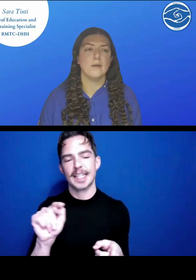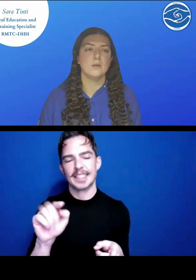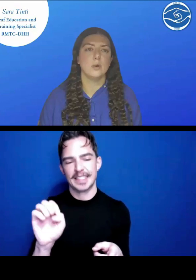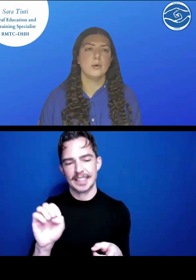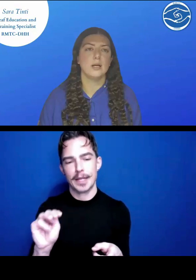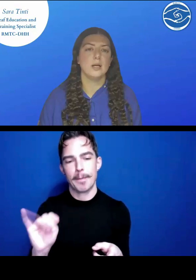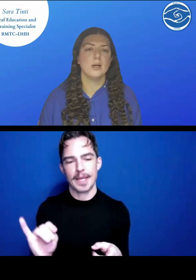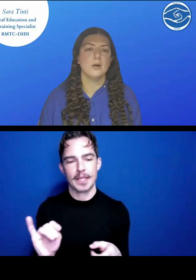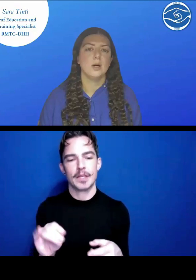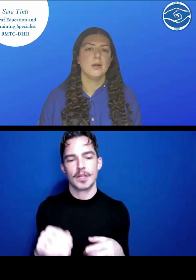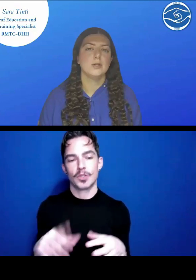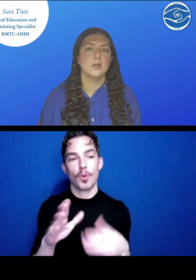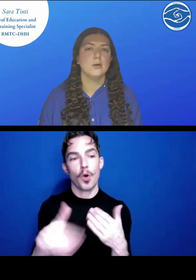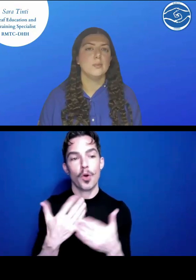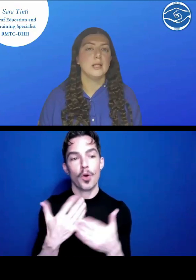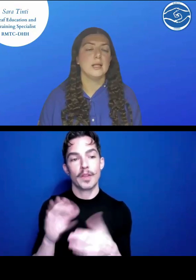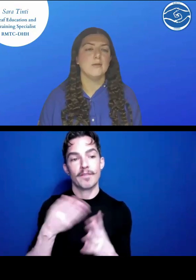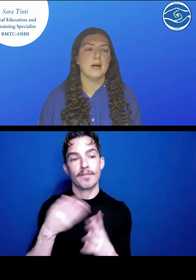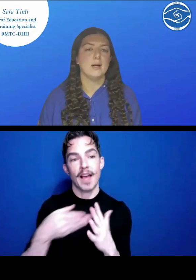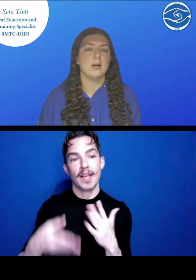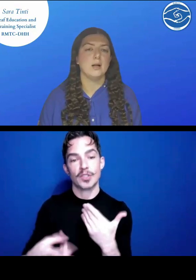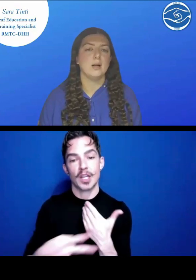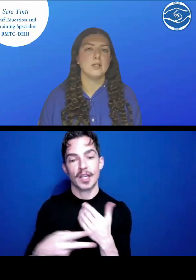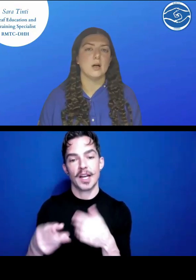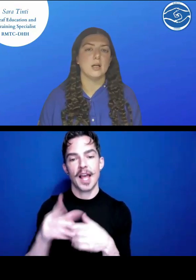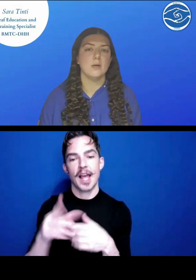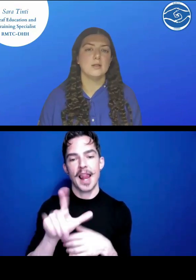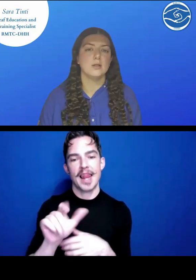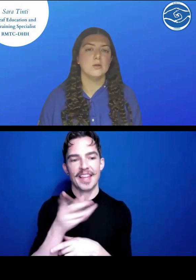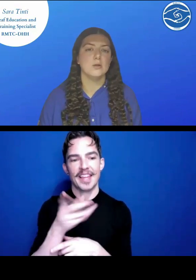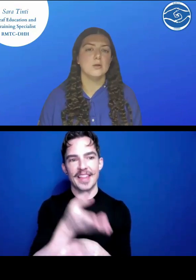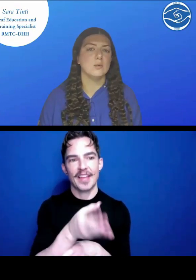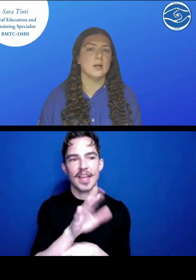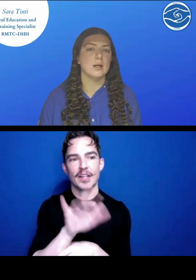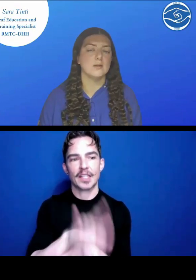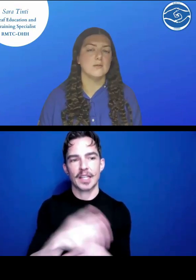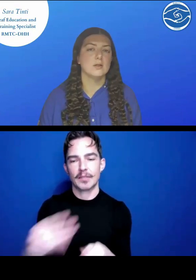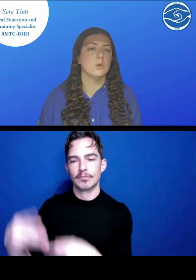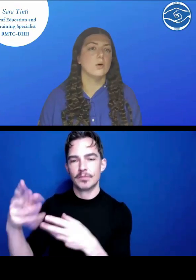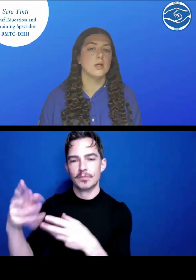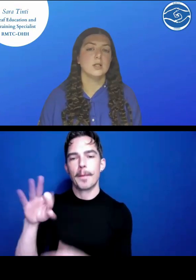So, this will bring you to the PDF file of the document so you can see what it is first. Or you